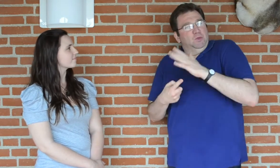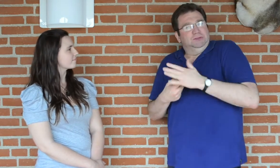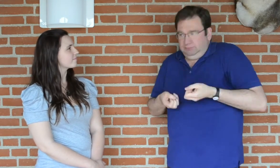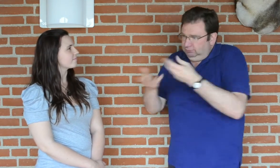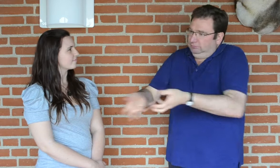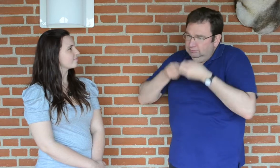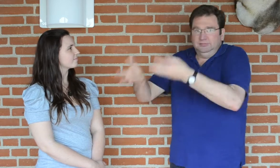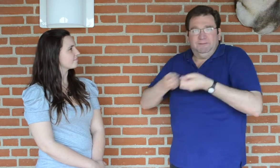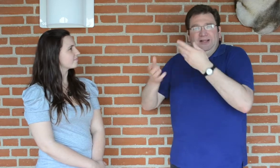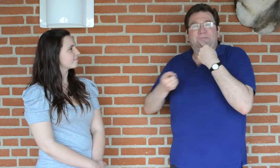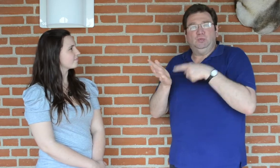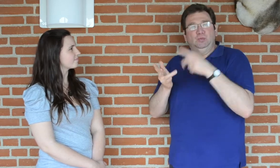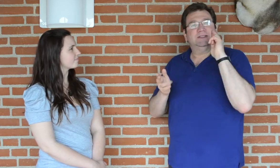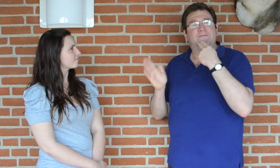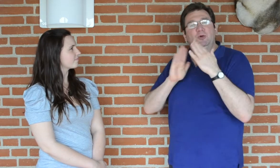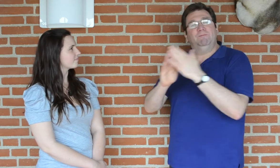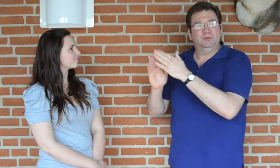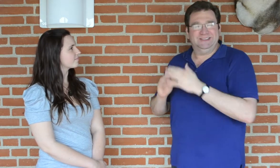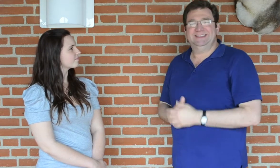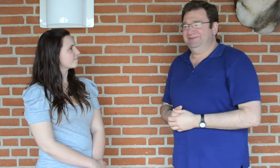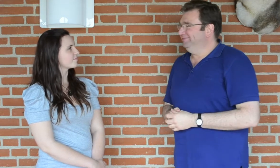really important to keep giving all the information to the Deaf community.